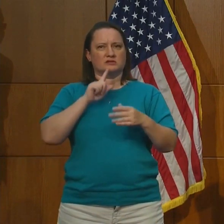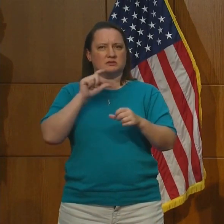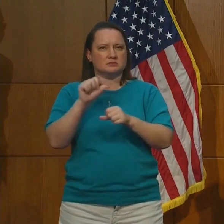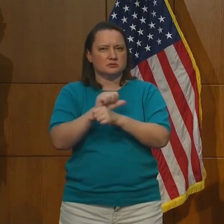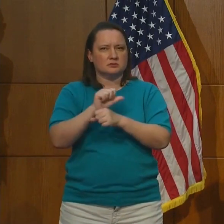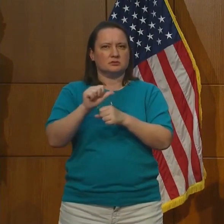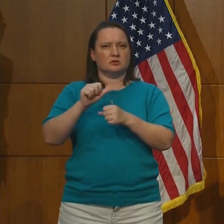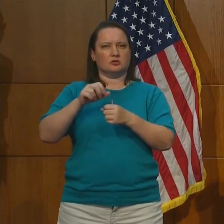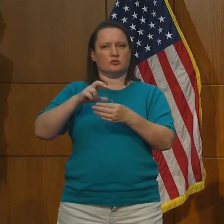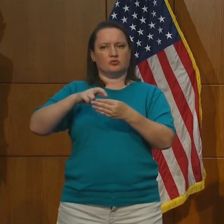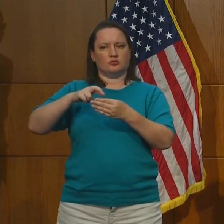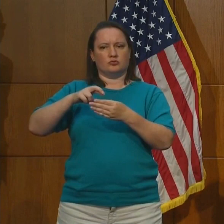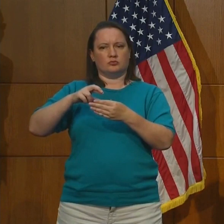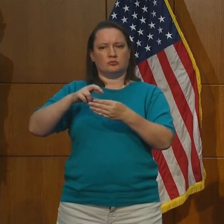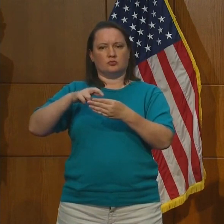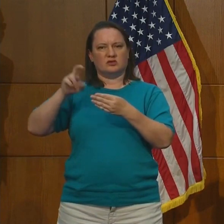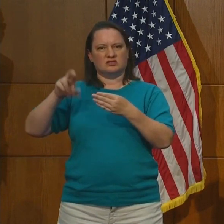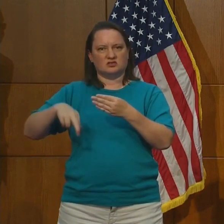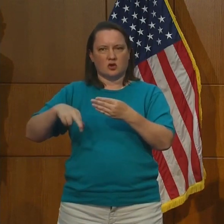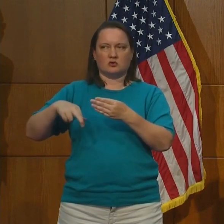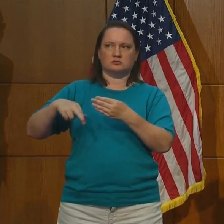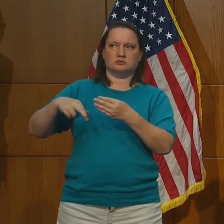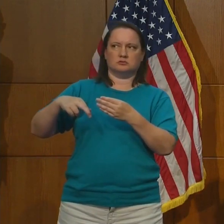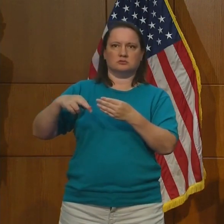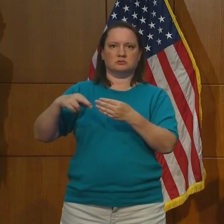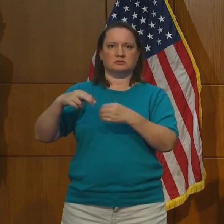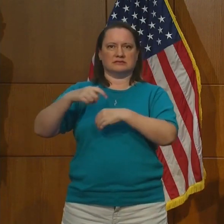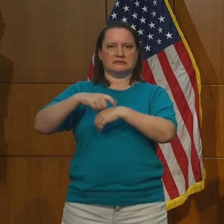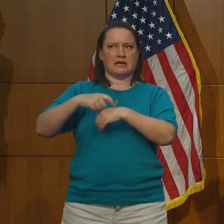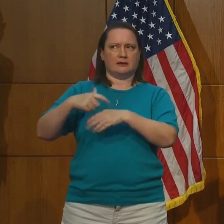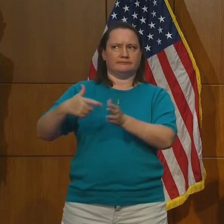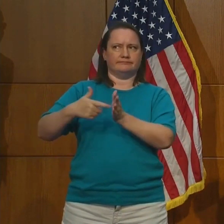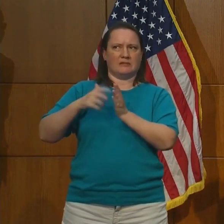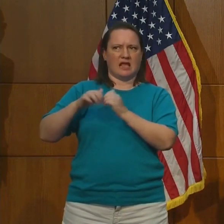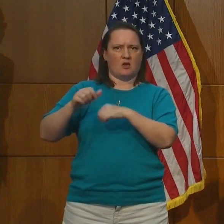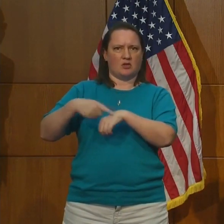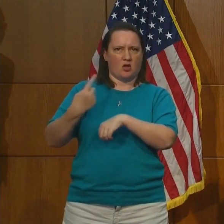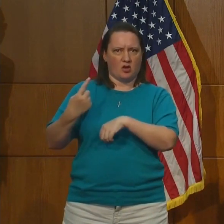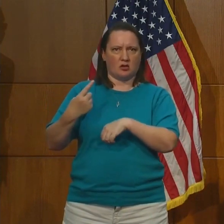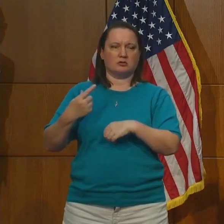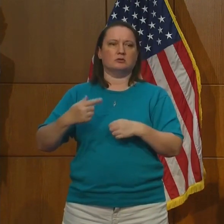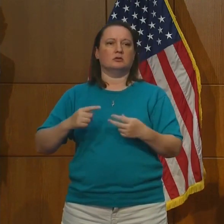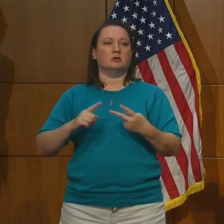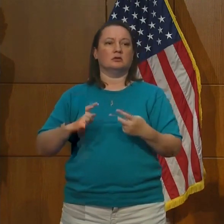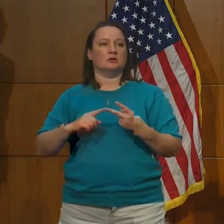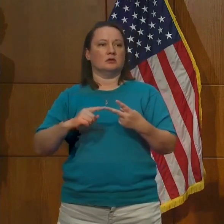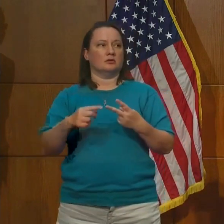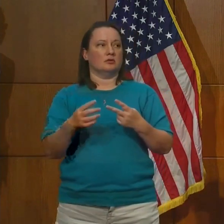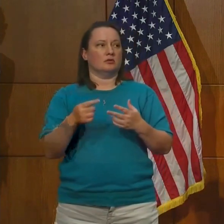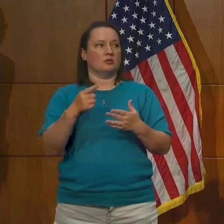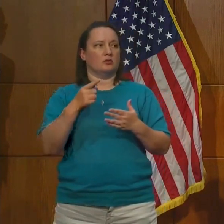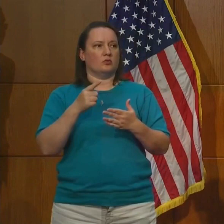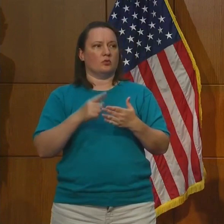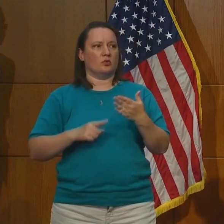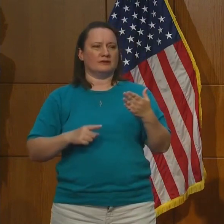QUESTION SO FIRST OF ALL AND- WHAT ACTUALLY IS THAT THE- OF TURNAROUND TIME THAT'S HAPPENING WHEN LET'S NOT UPPER